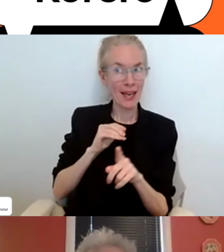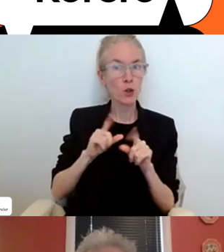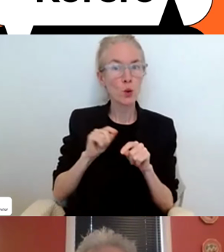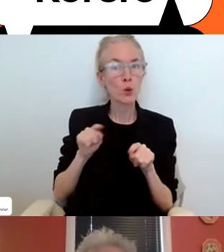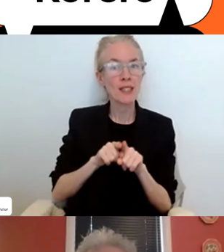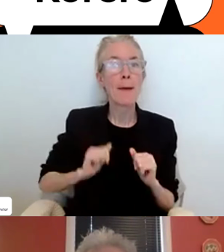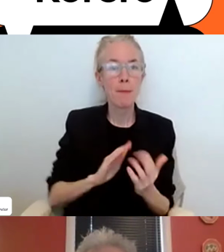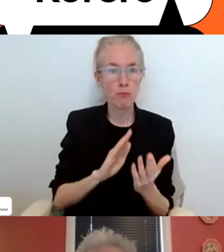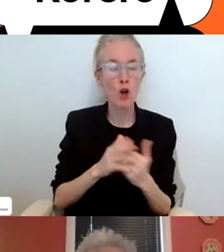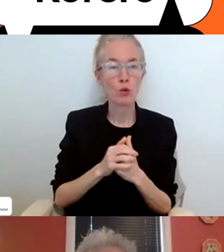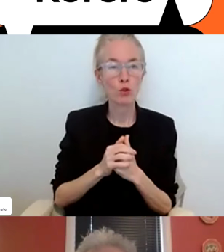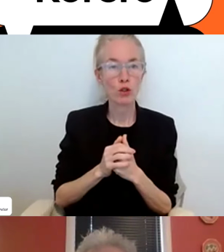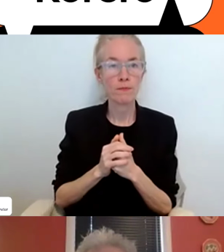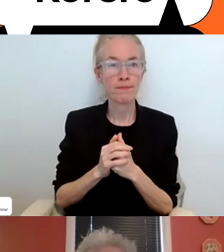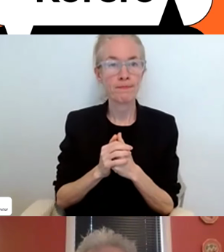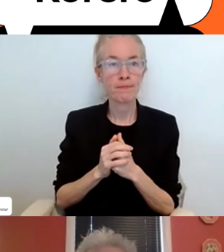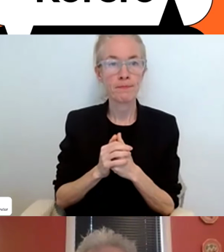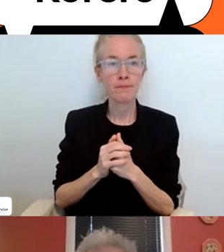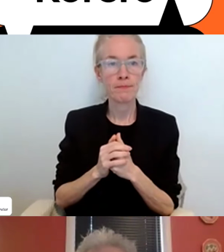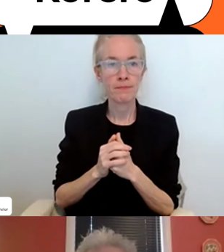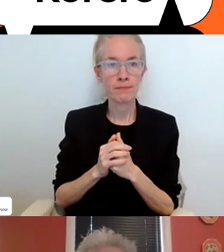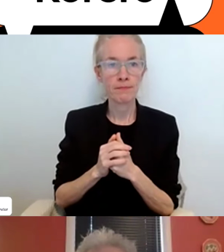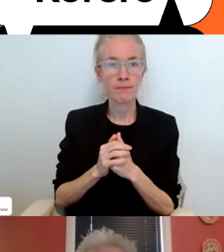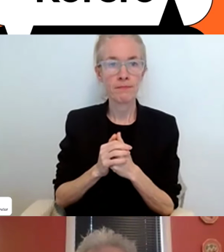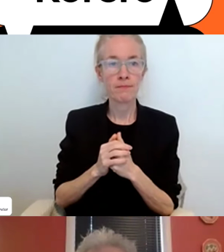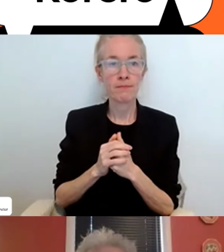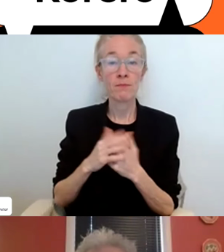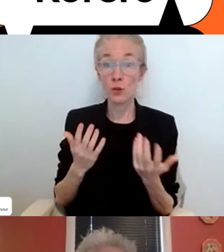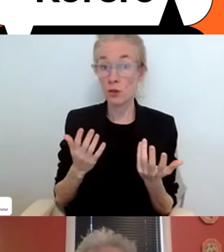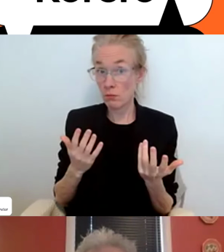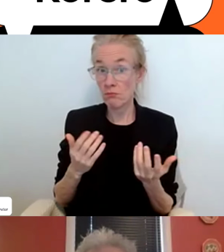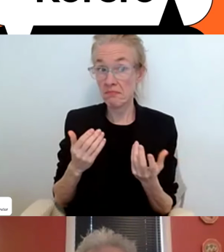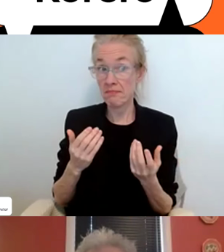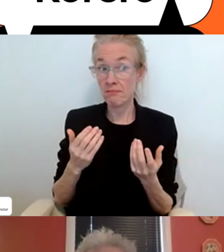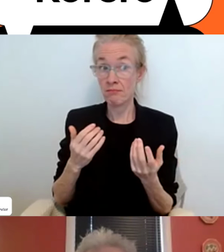got to consider two things can happen, I never ever thought this,